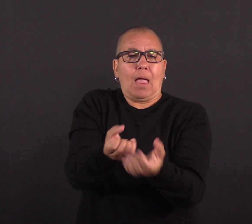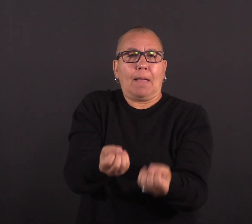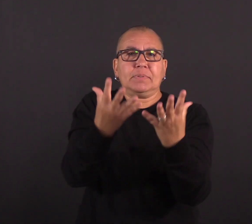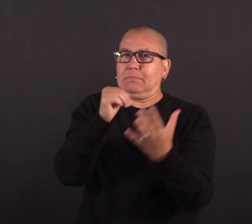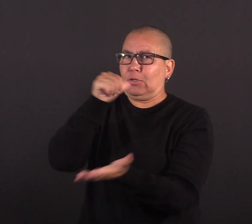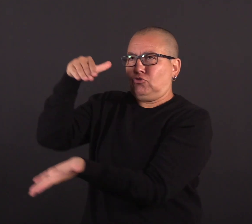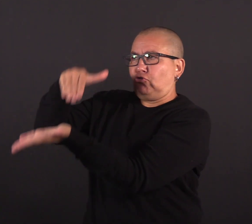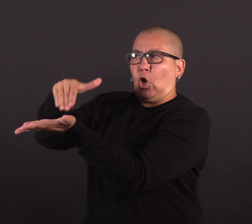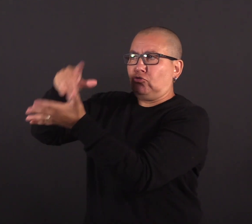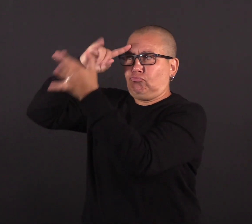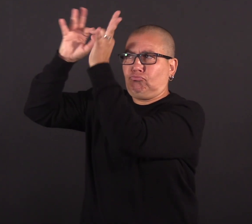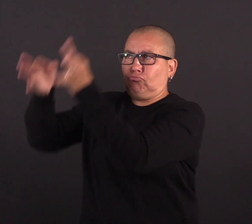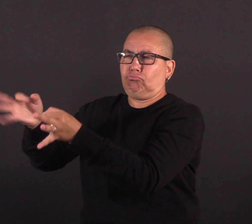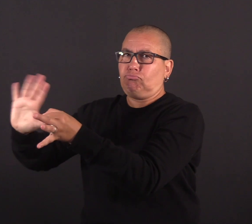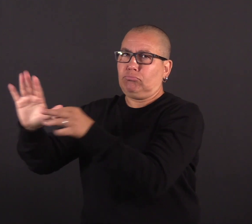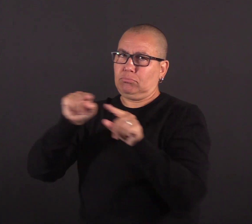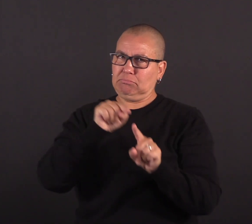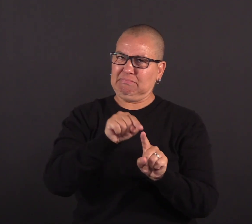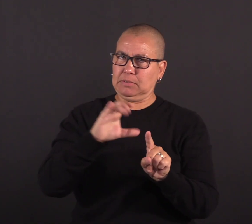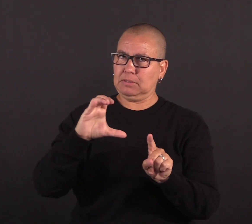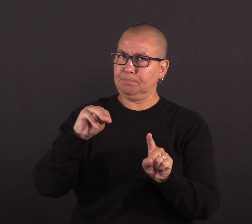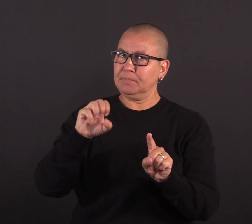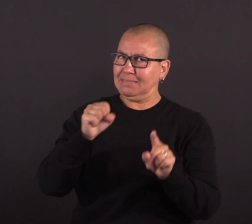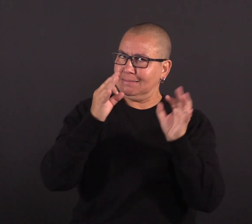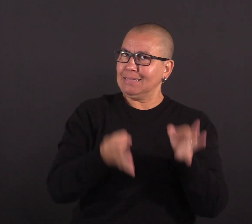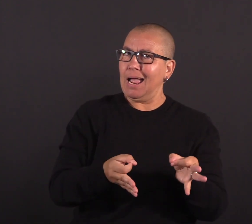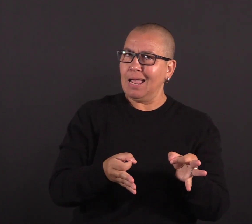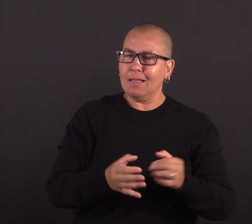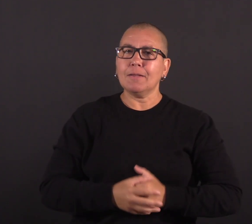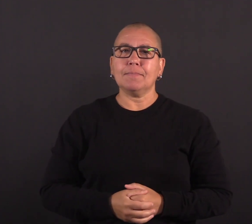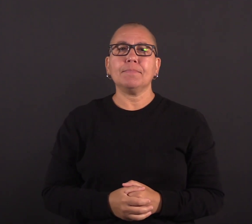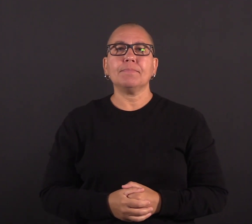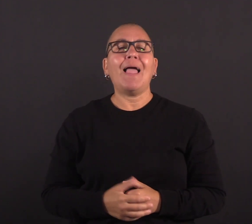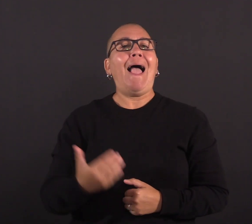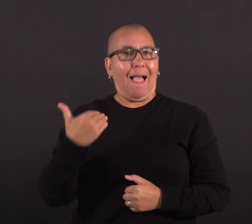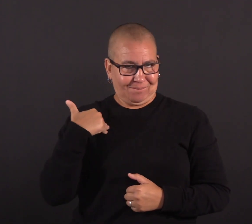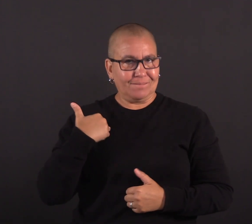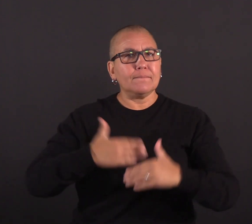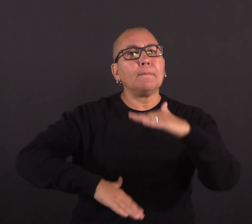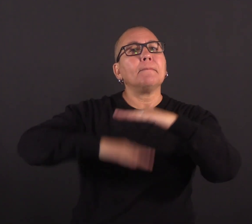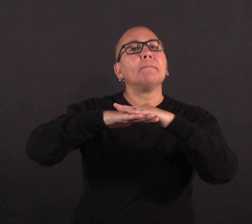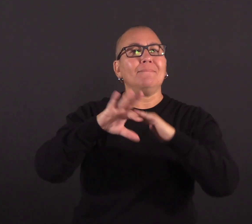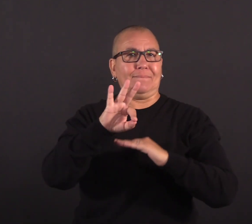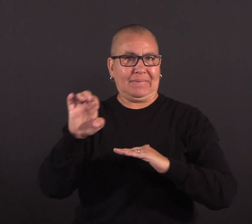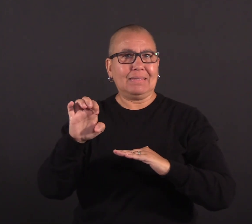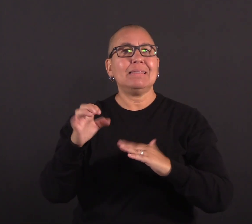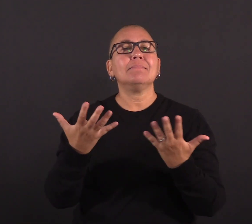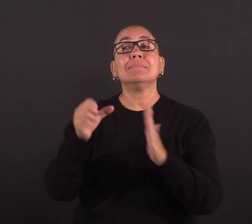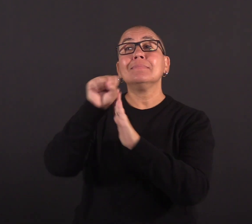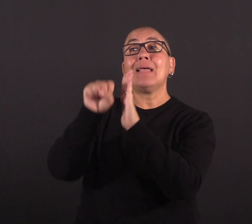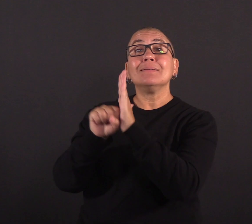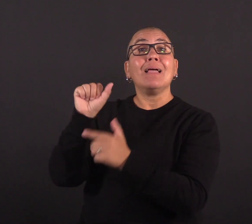These regional administrative charges are maximum fees that providers may ask patients to pay. That